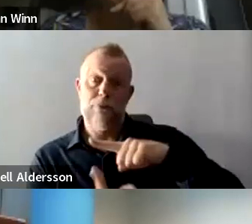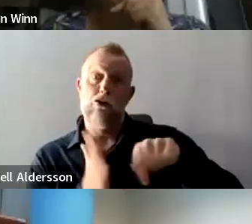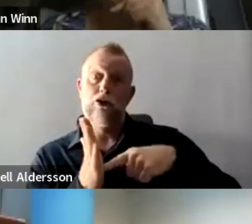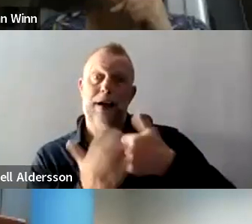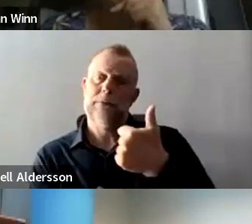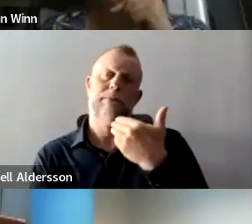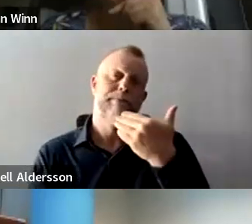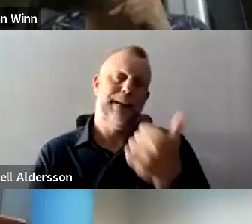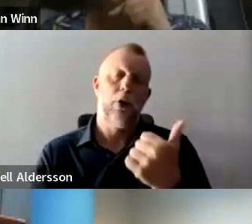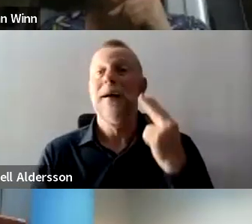Deaf Kidz International were then